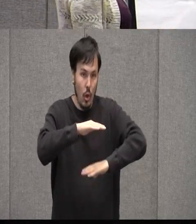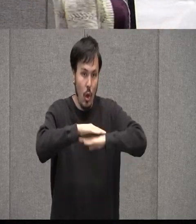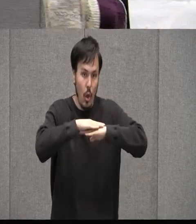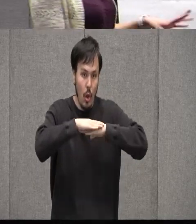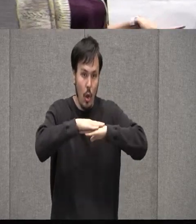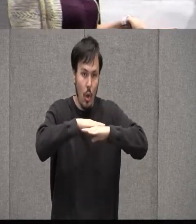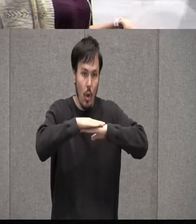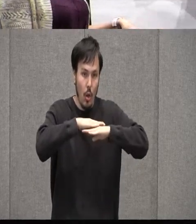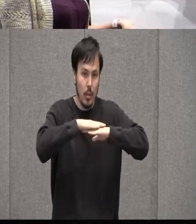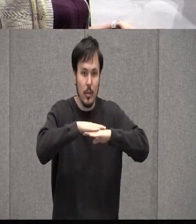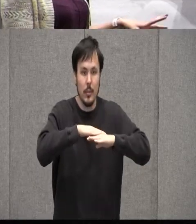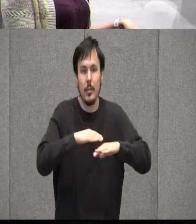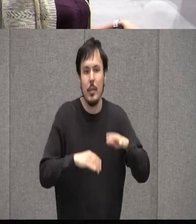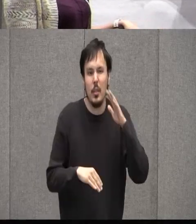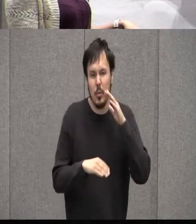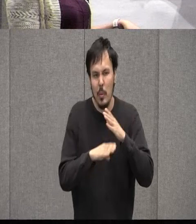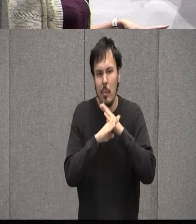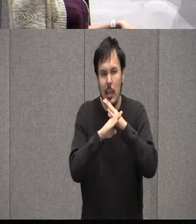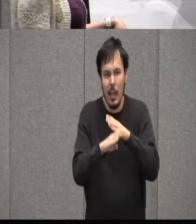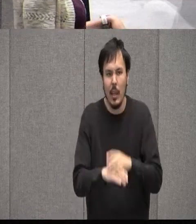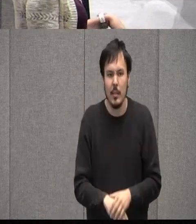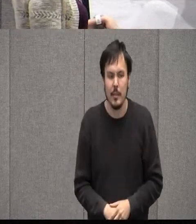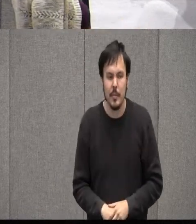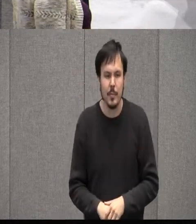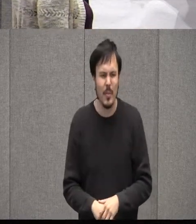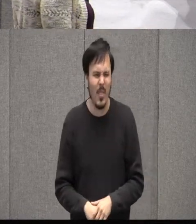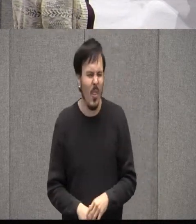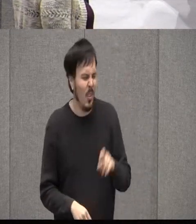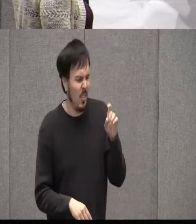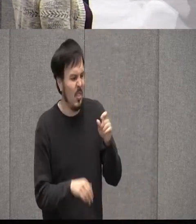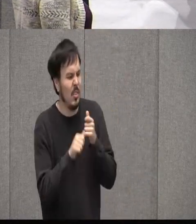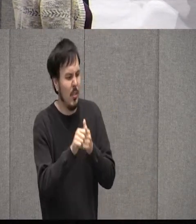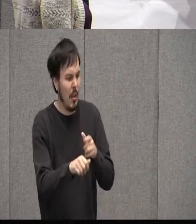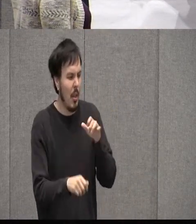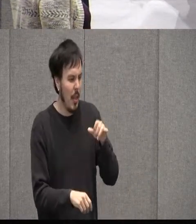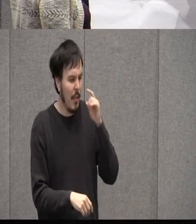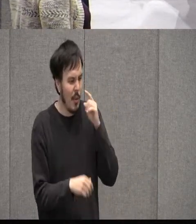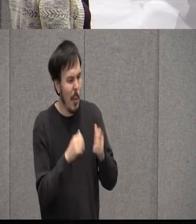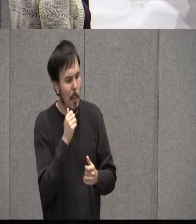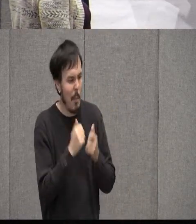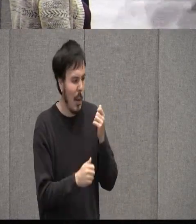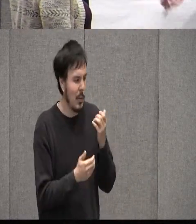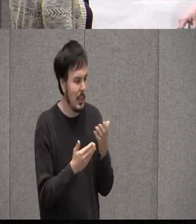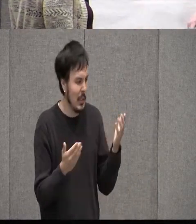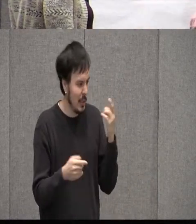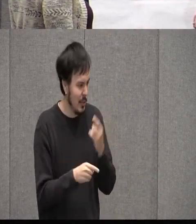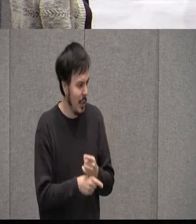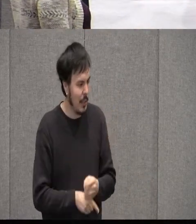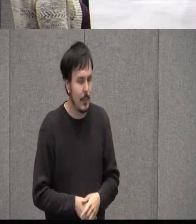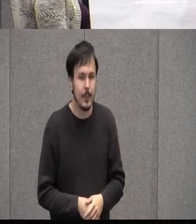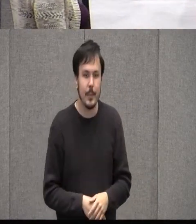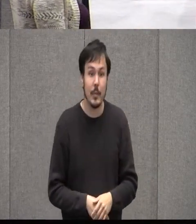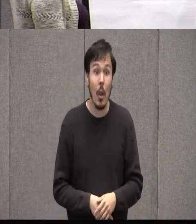That'll go with a lot of different art materials. [Mrs Rudd] When you're using a Sharpie. Well, that looks like fun. - So that's shadow drawing.